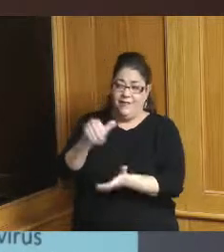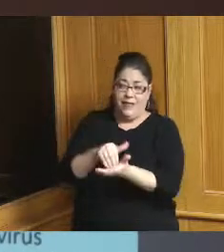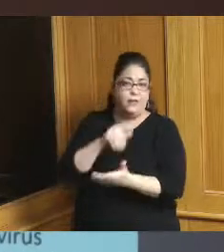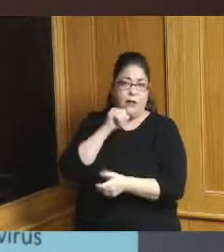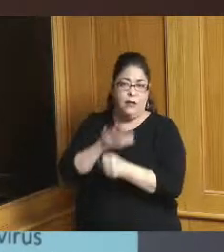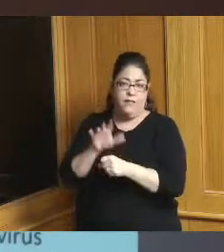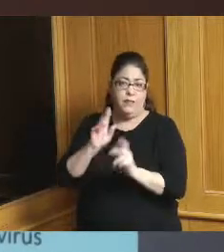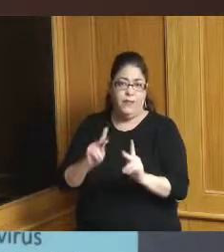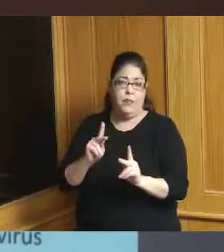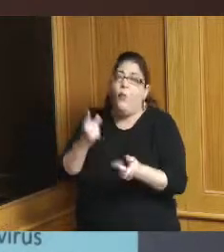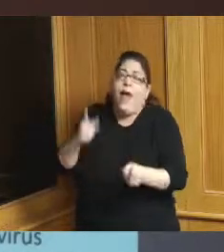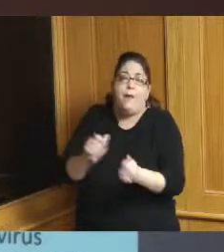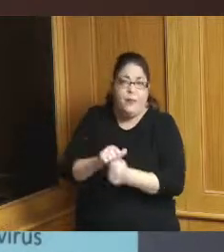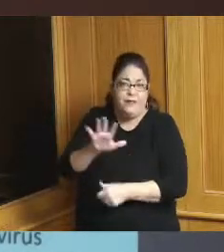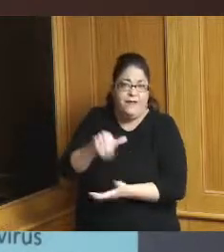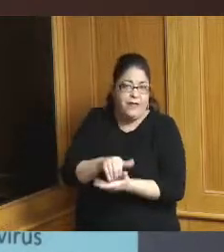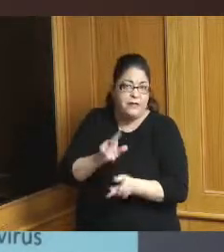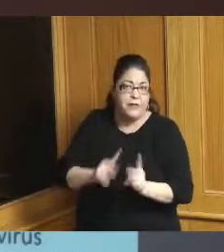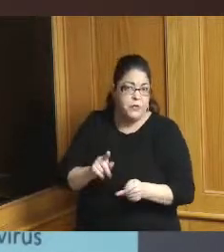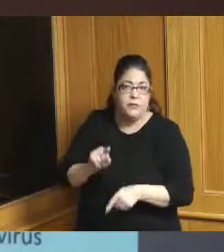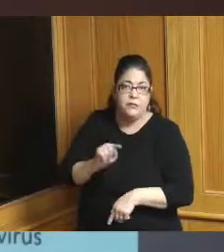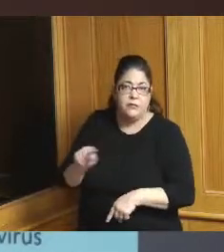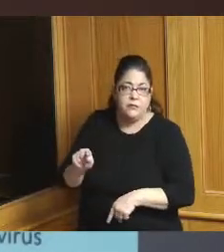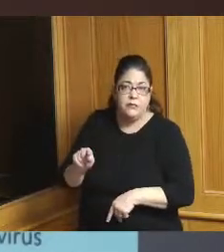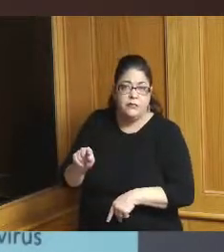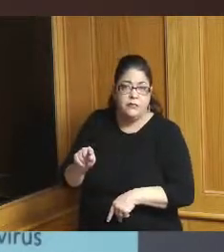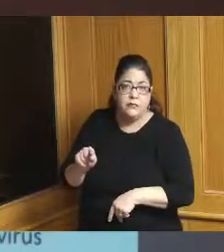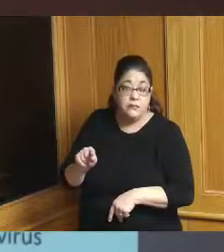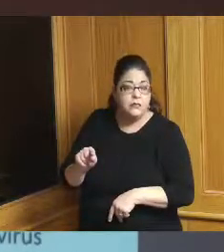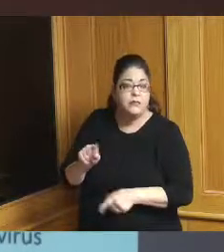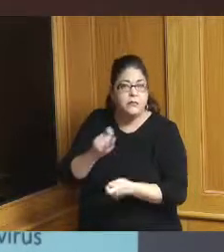happened to those specific people is the question they want to get down to and I can't find that